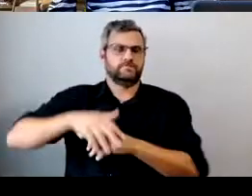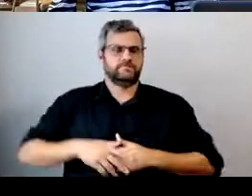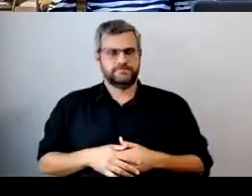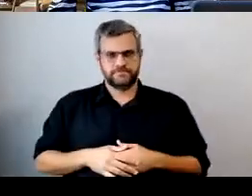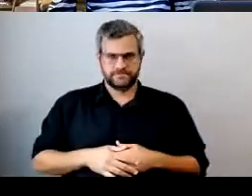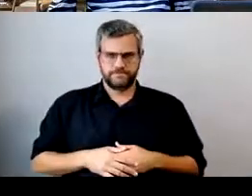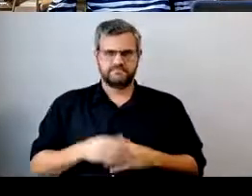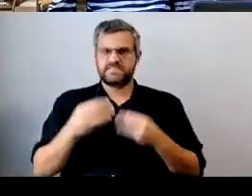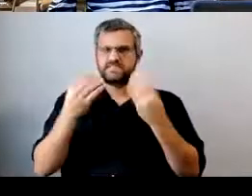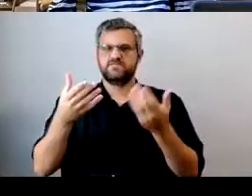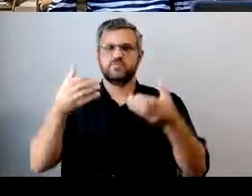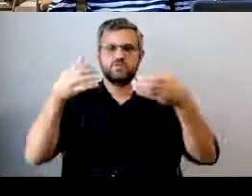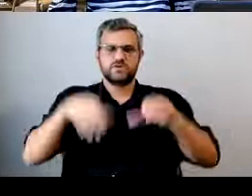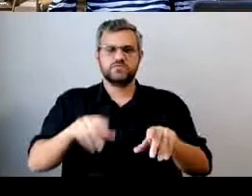We'll give you a chance to respond here.